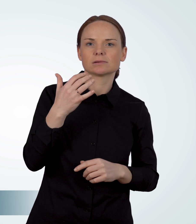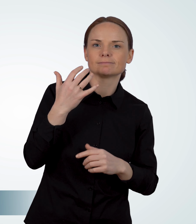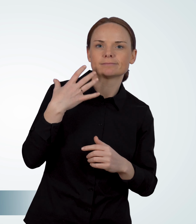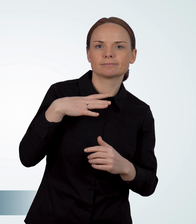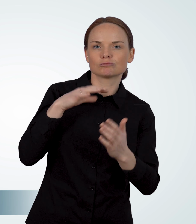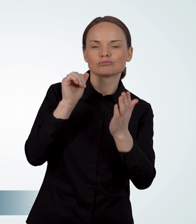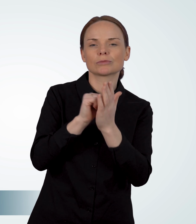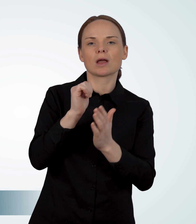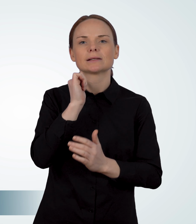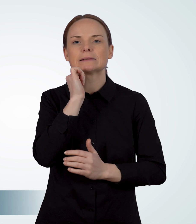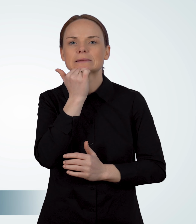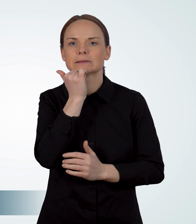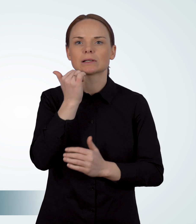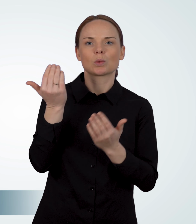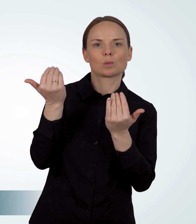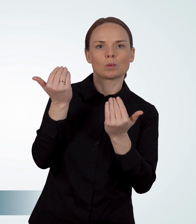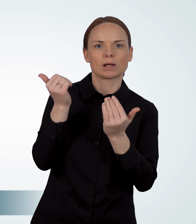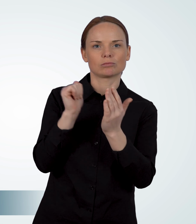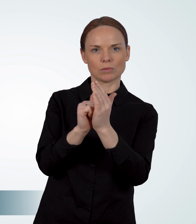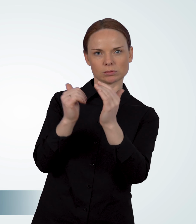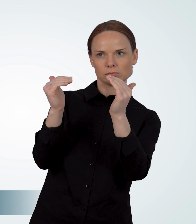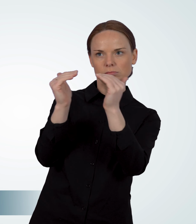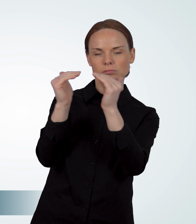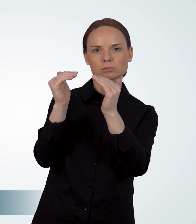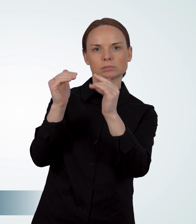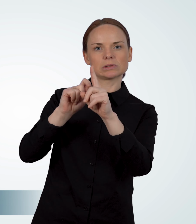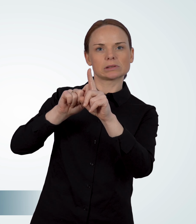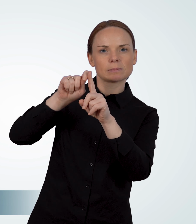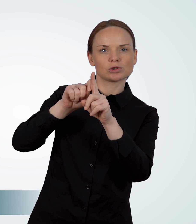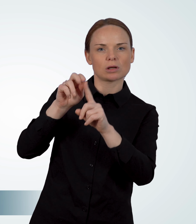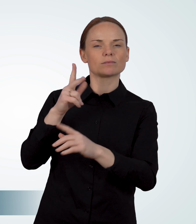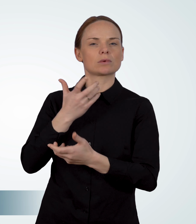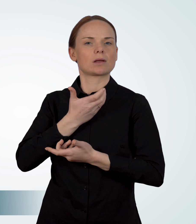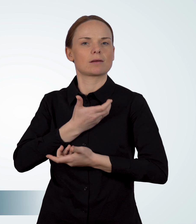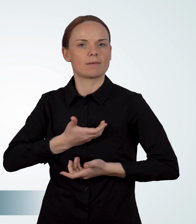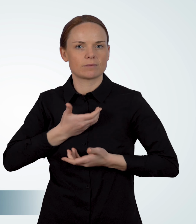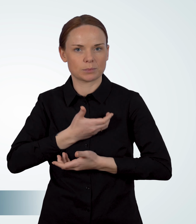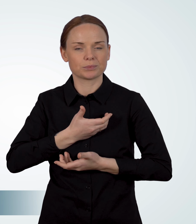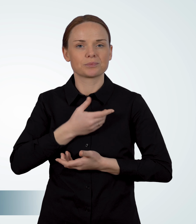heating and cooling is needed to be comfortable.